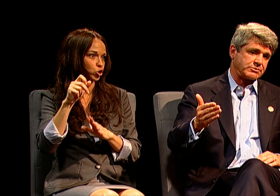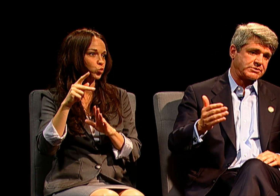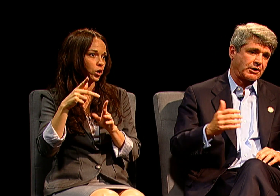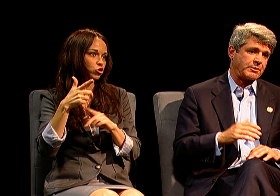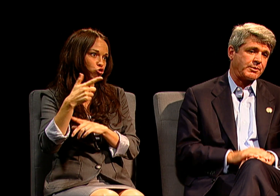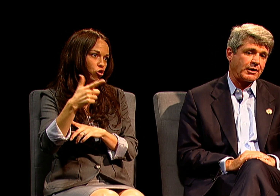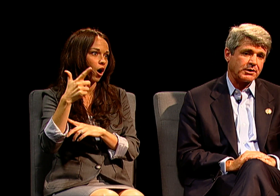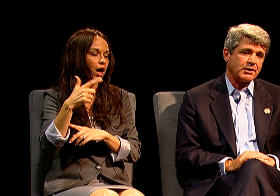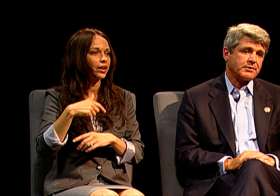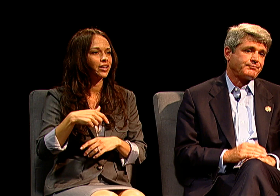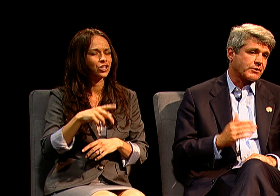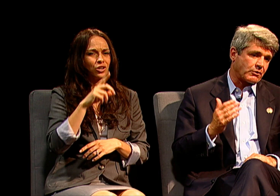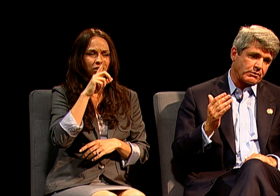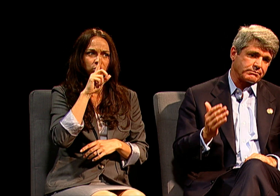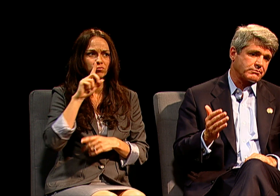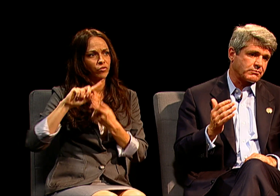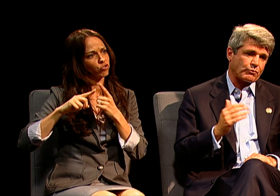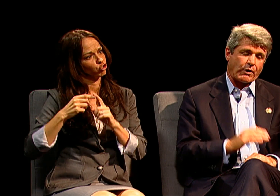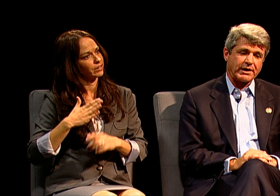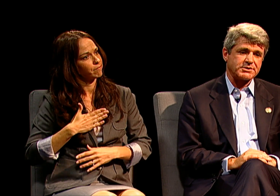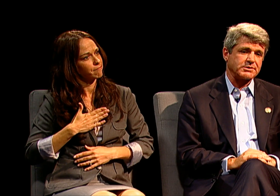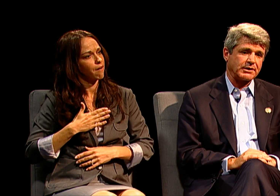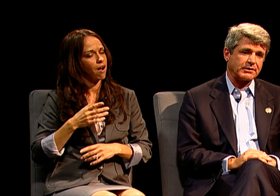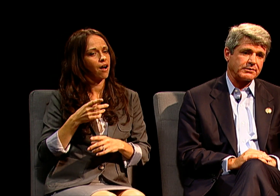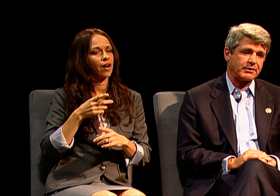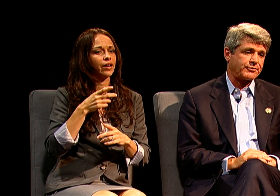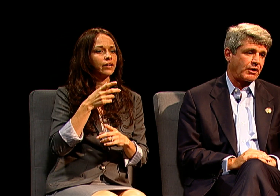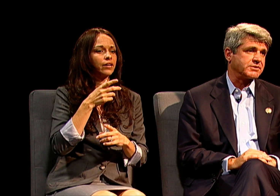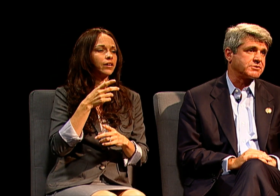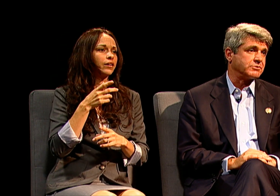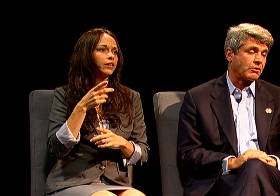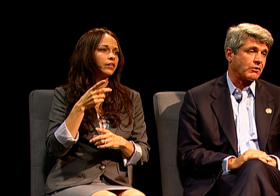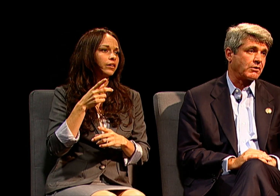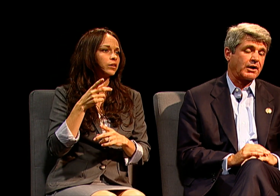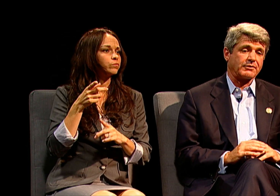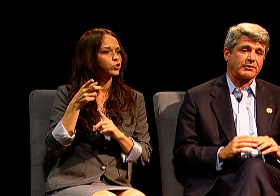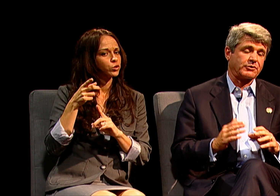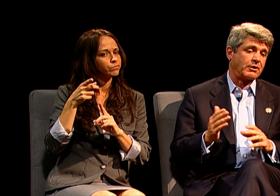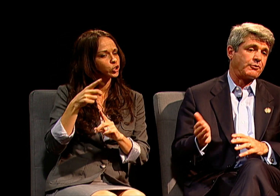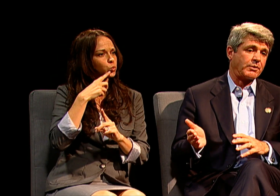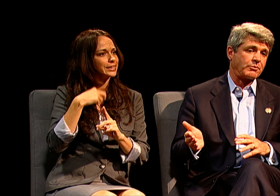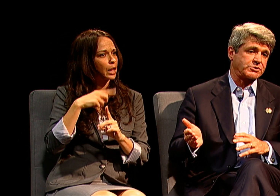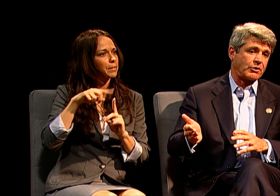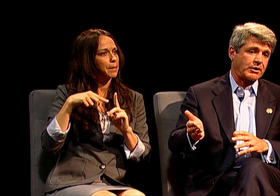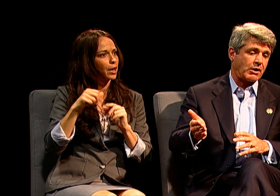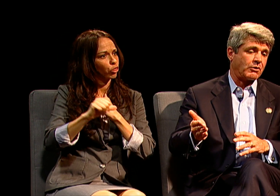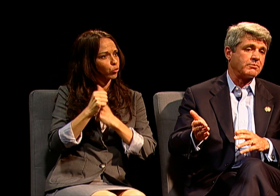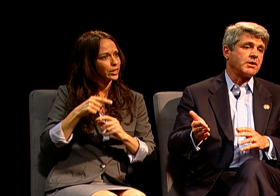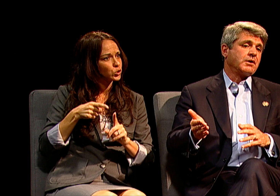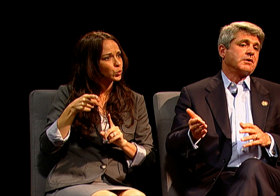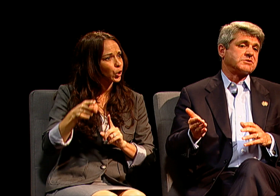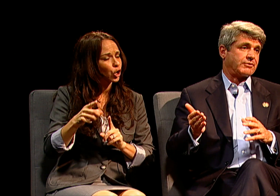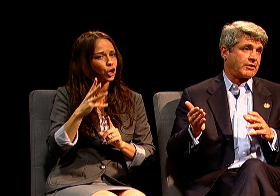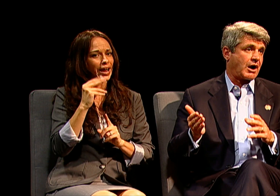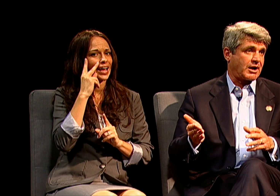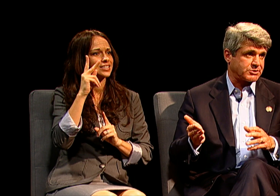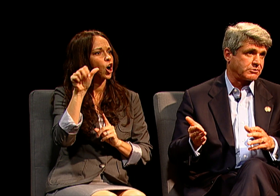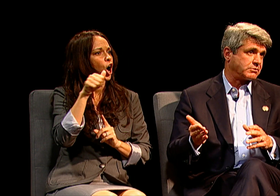SHE WOULD TELL ME THAT HER RACE AND THE THREATS TO HER. AND I SAW OTHER MEMBERS GOING HOME TO VERY HOSTILE,